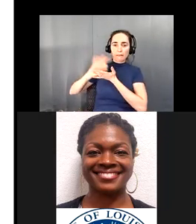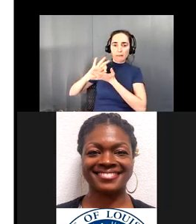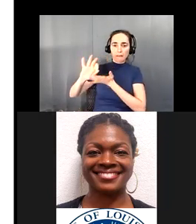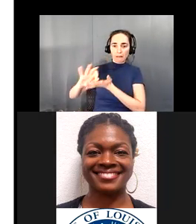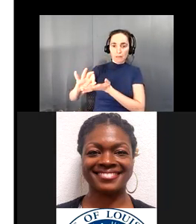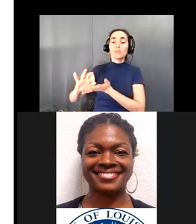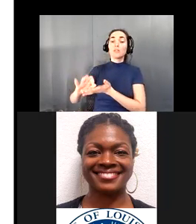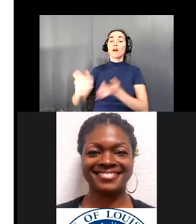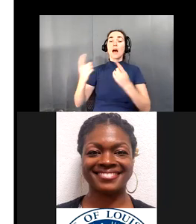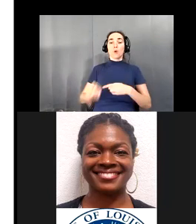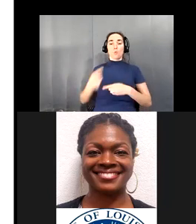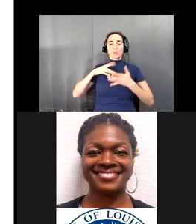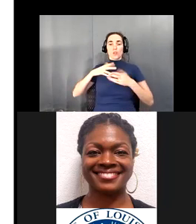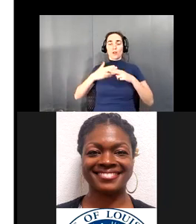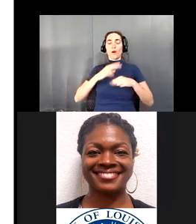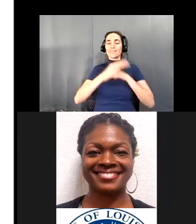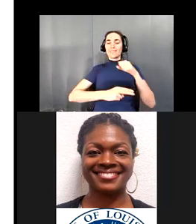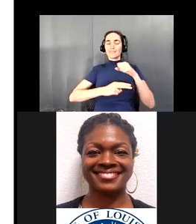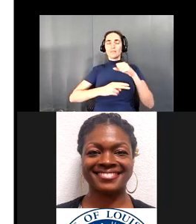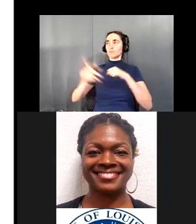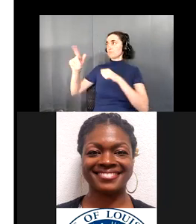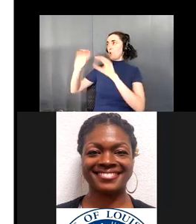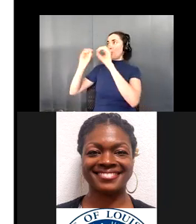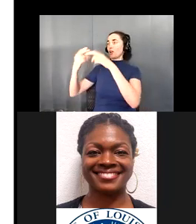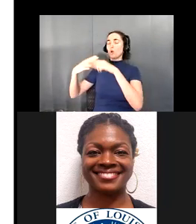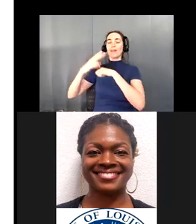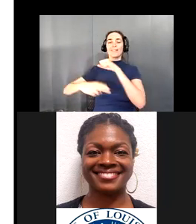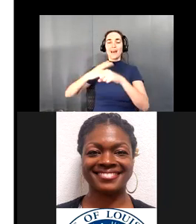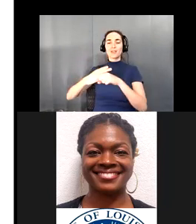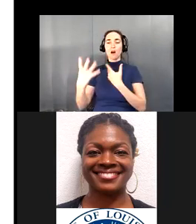16:14:08 actually the national autism Association did a five year study and showed the wandering